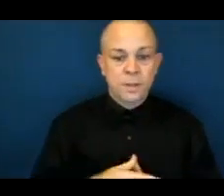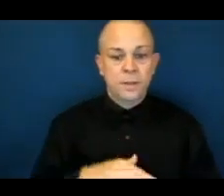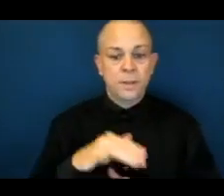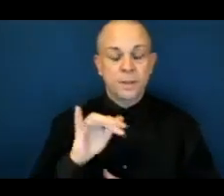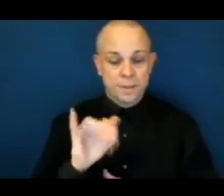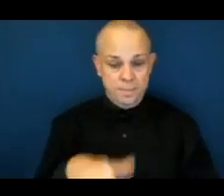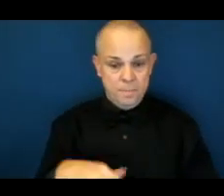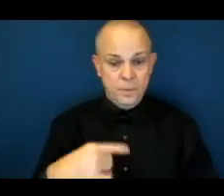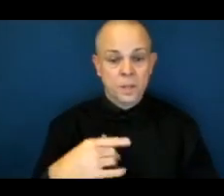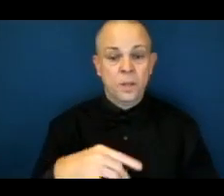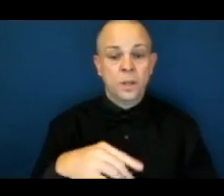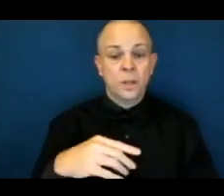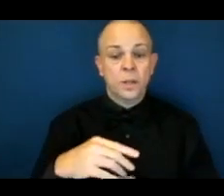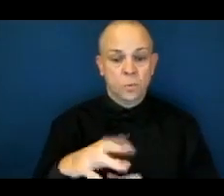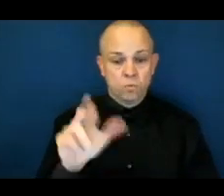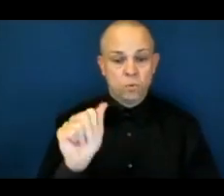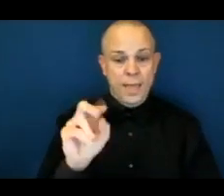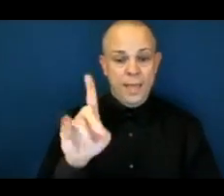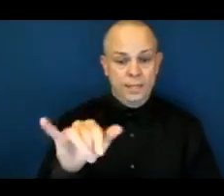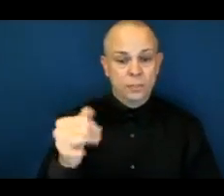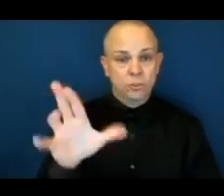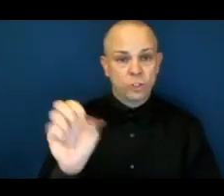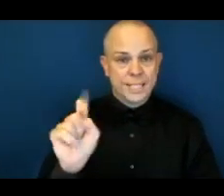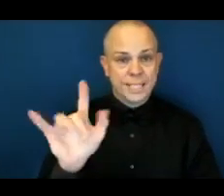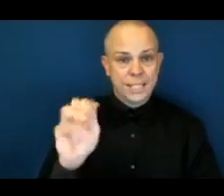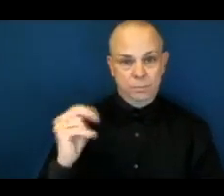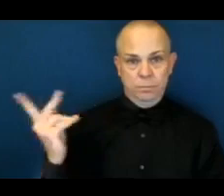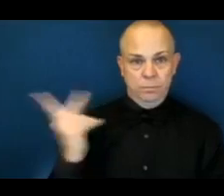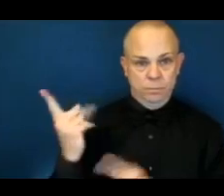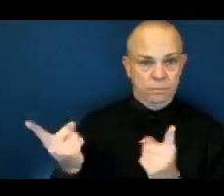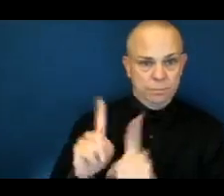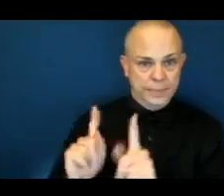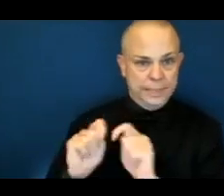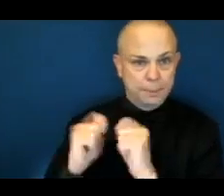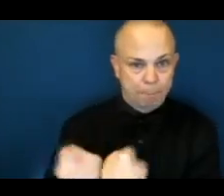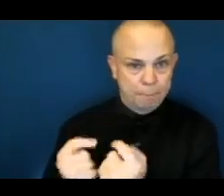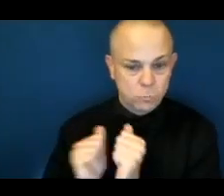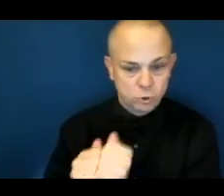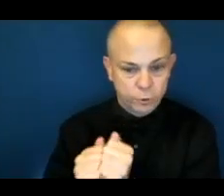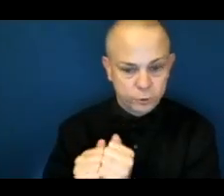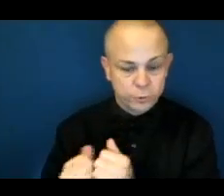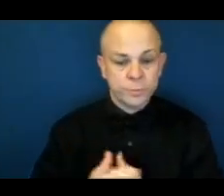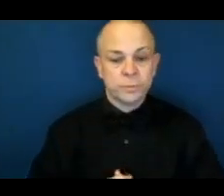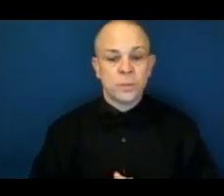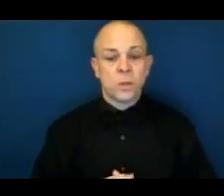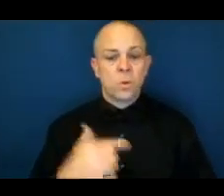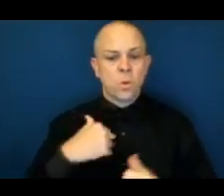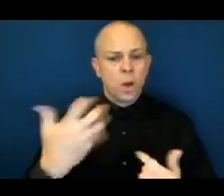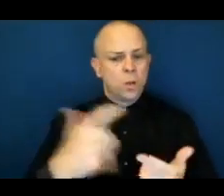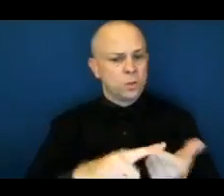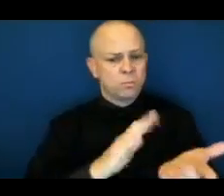um i want to really compliment the southwest team one on the fine work that they've done for you for the last two weeks and the